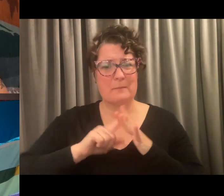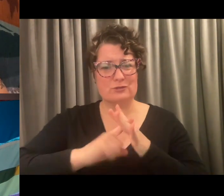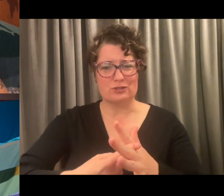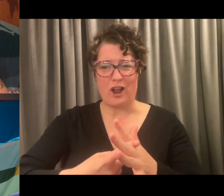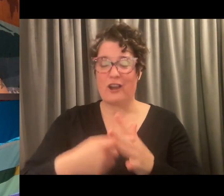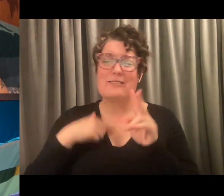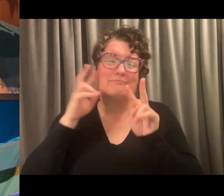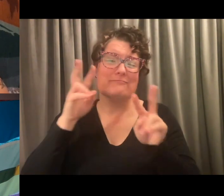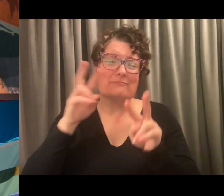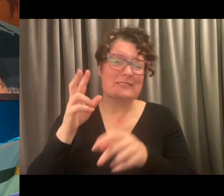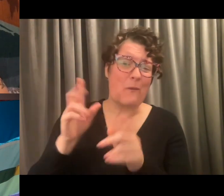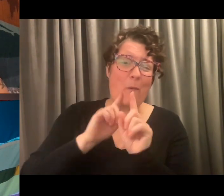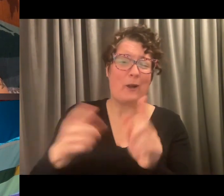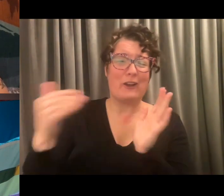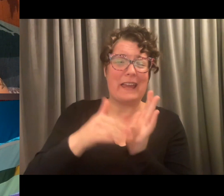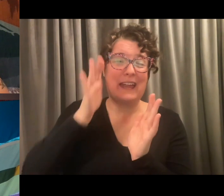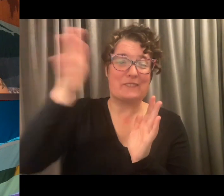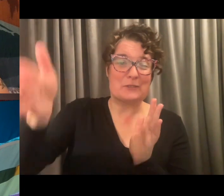And I'm sorry that it won't be this next year and we don't know when it